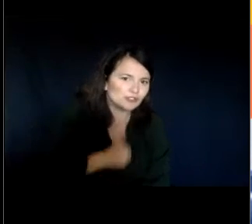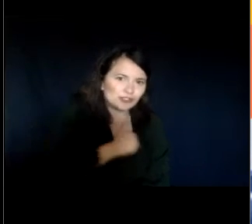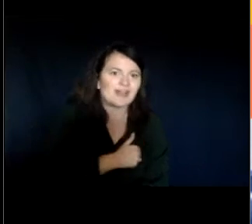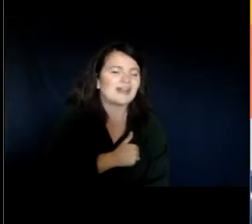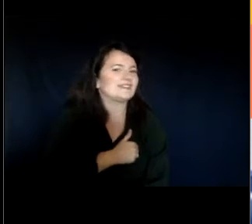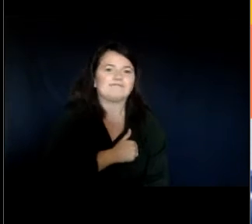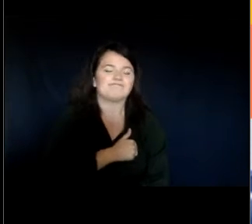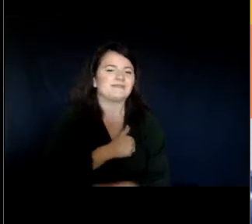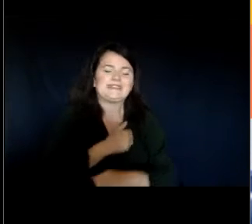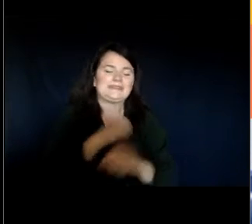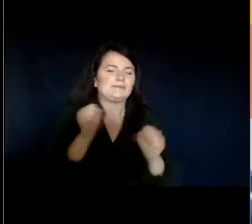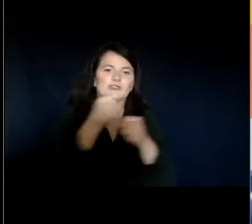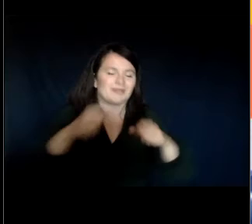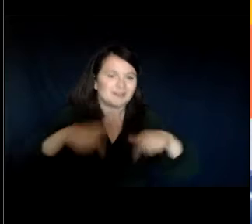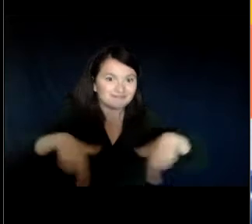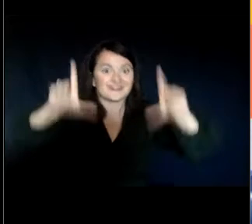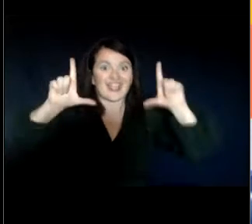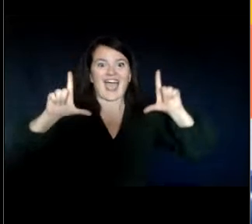but also through the phone.